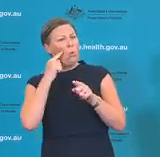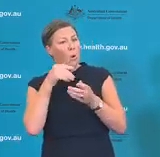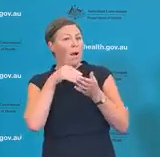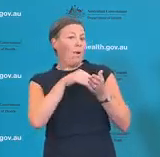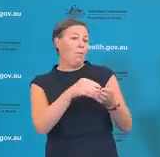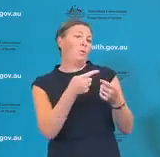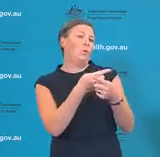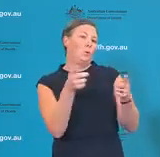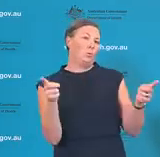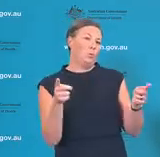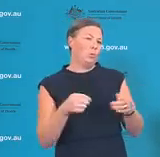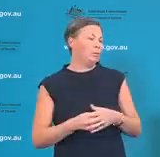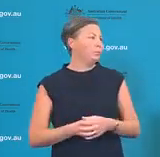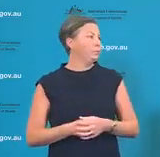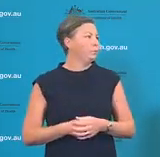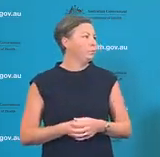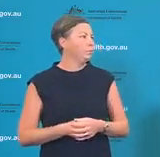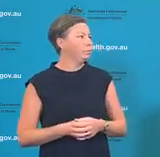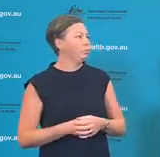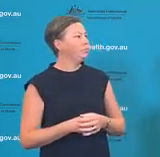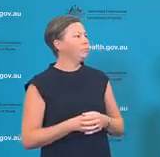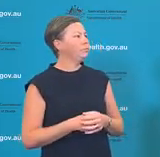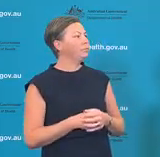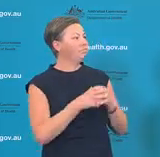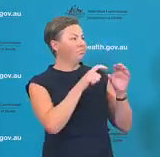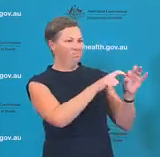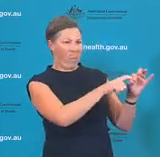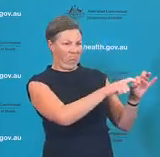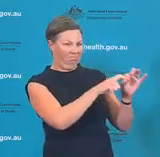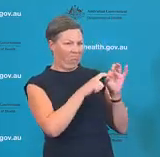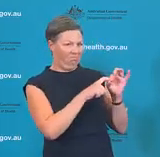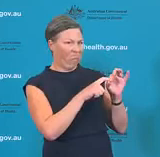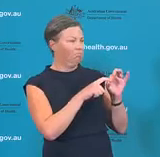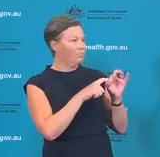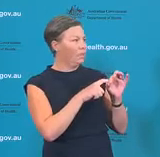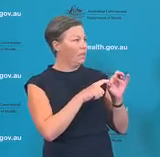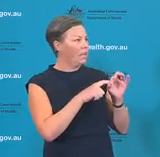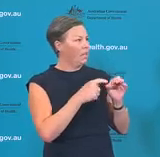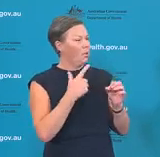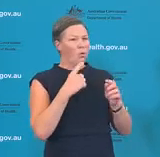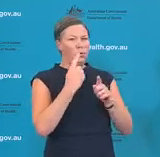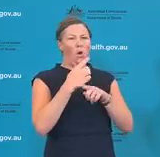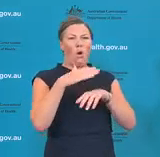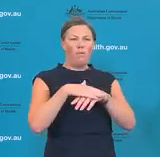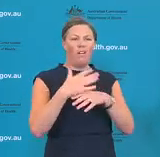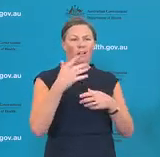Just around the role that health professionals are playing here, there have been some